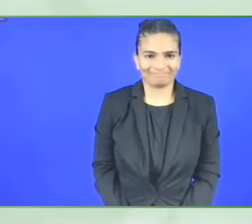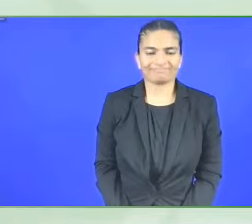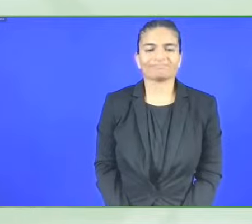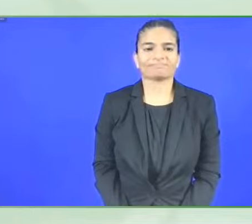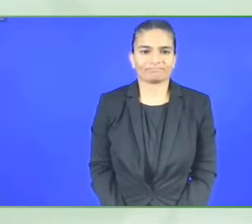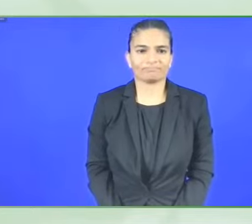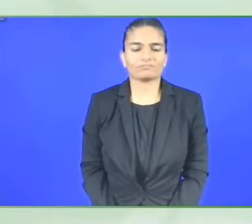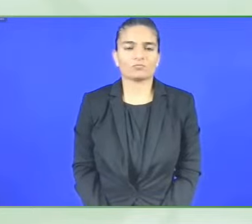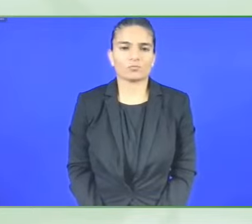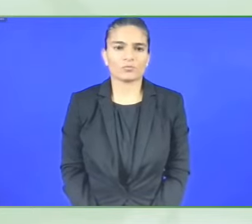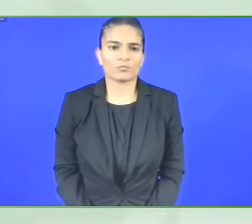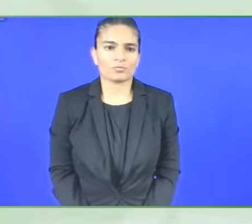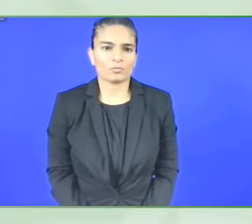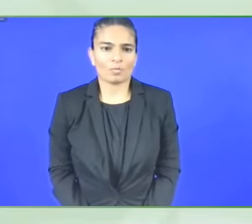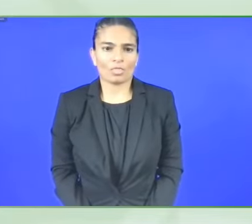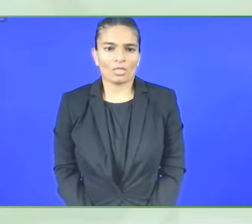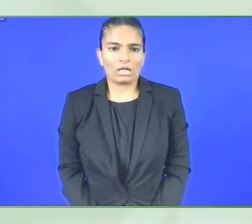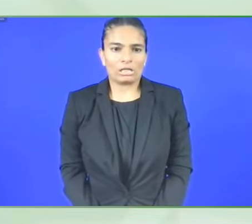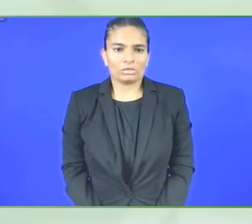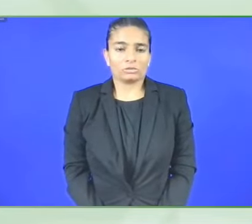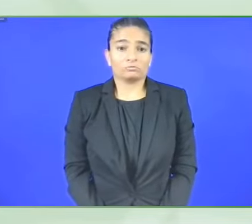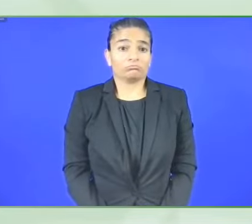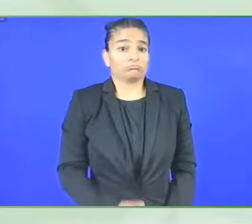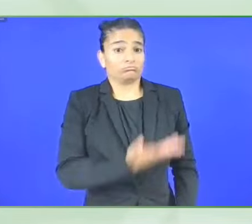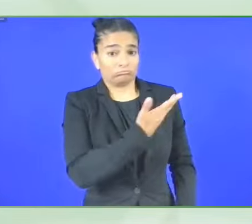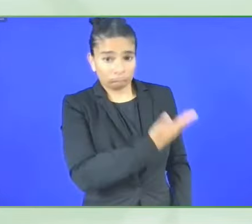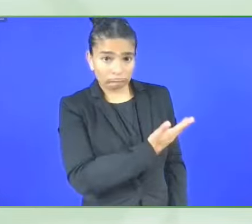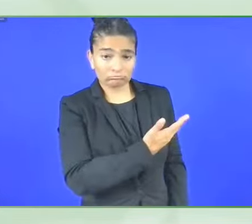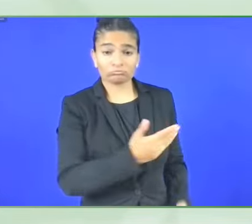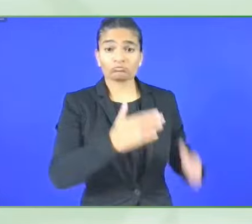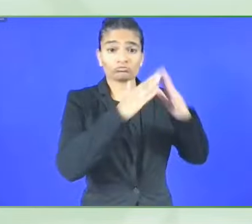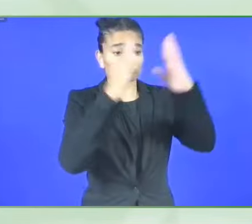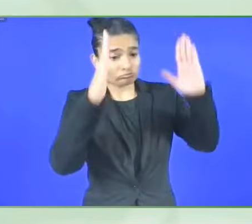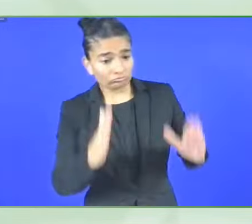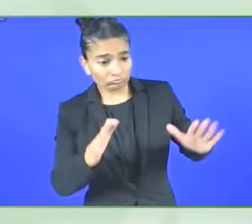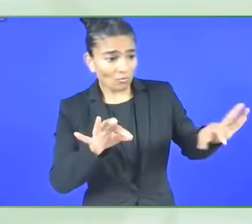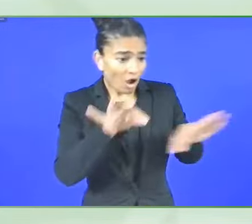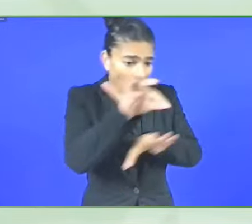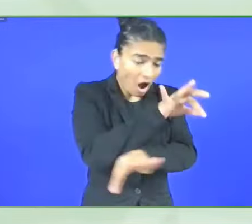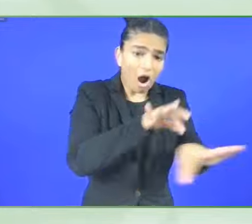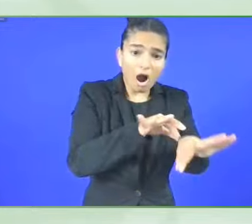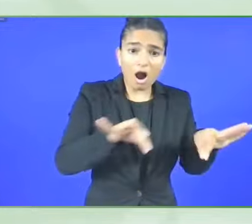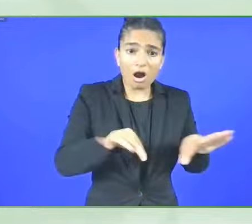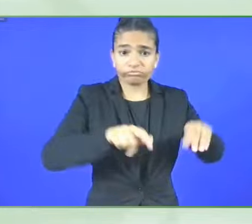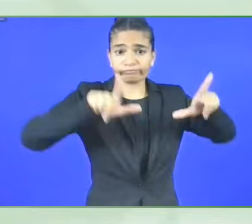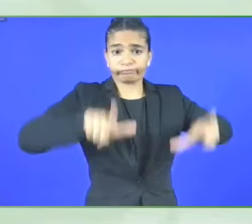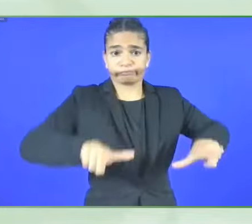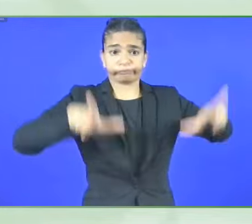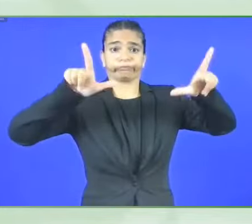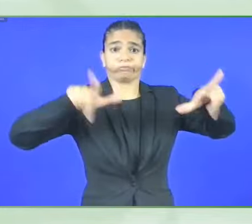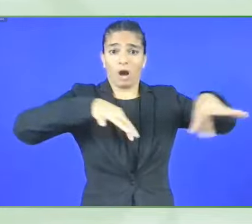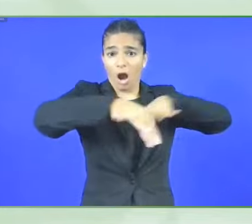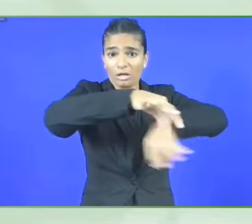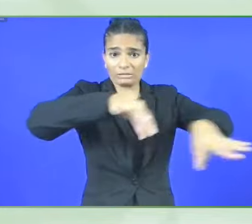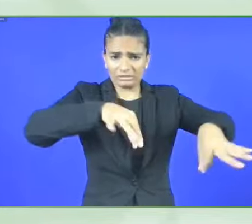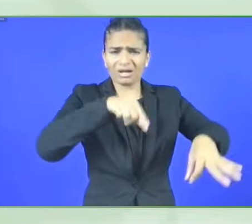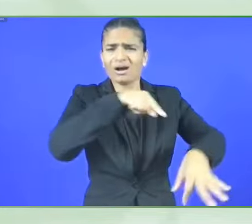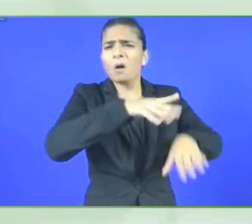This is also where our familiar definitions of inclusive design and design for all eat each other.